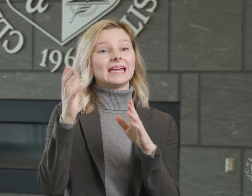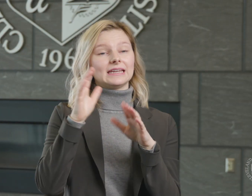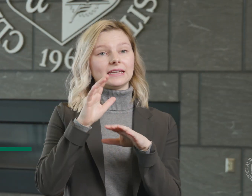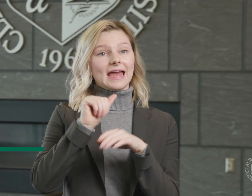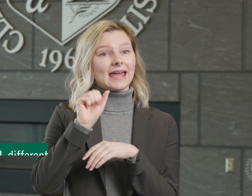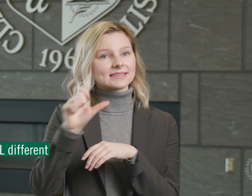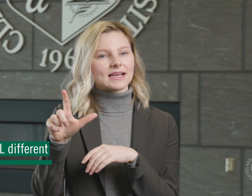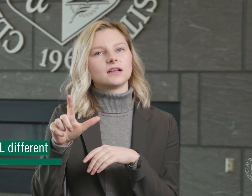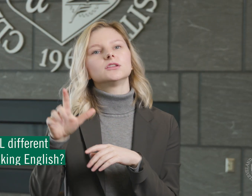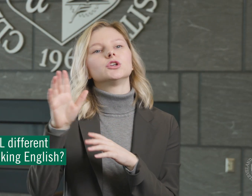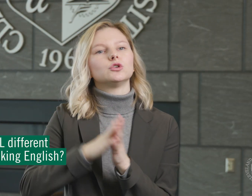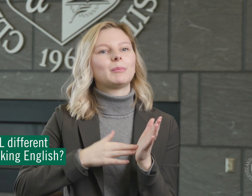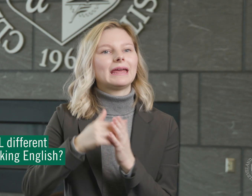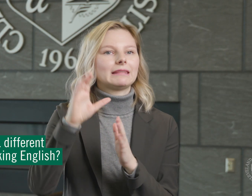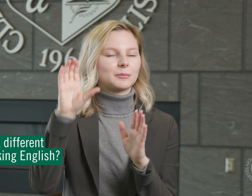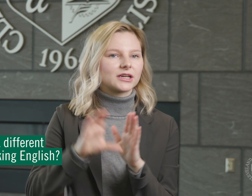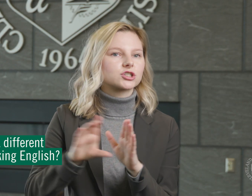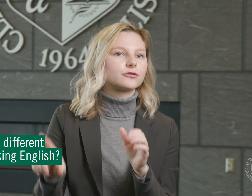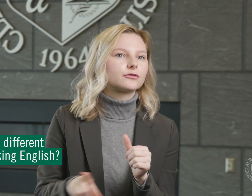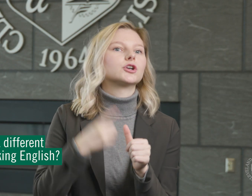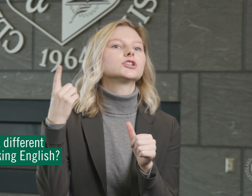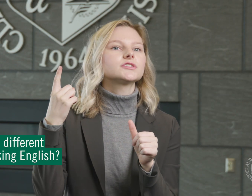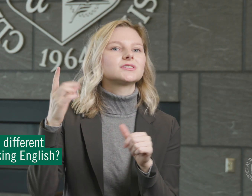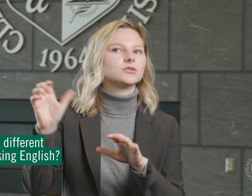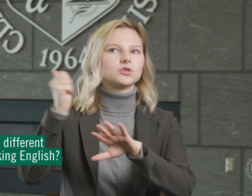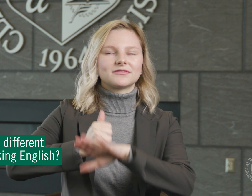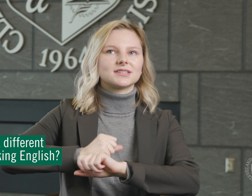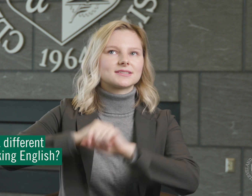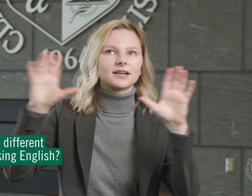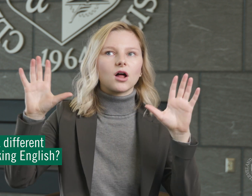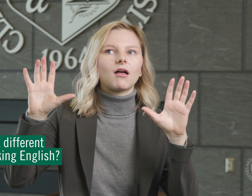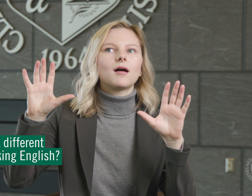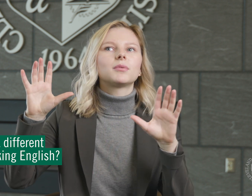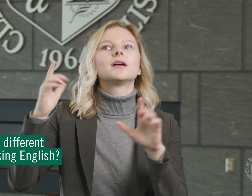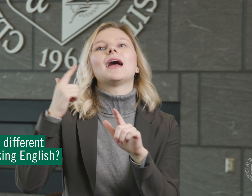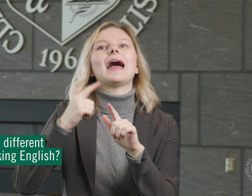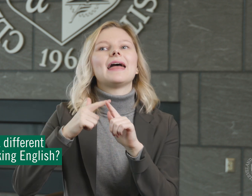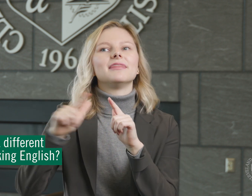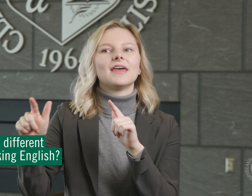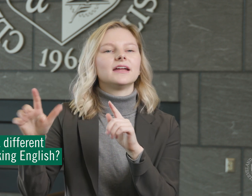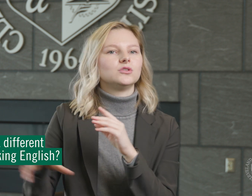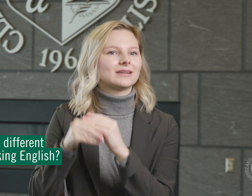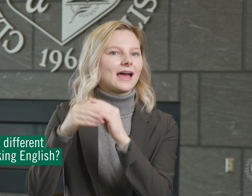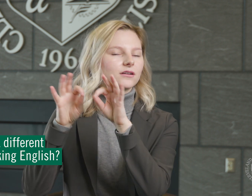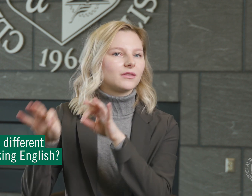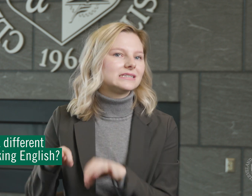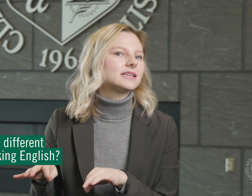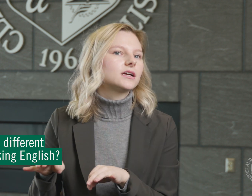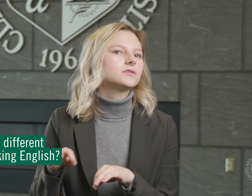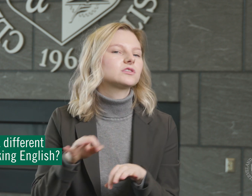in ASL you paint the picture first you have to set it all up and then you can add in all the details